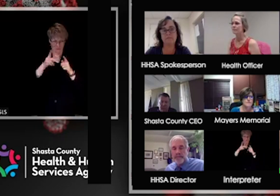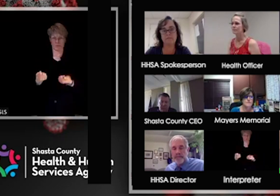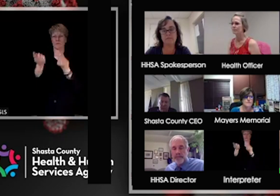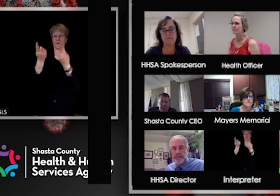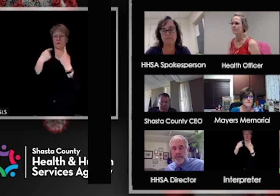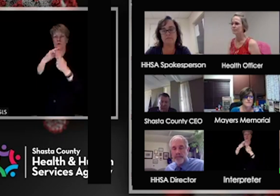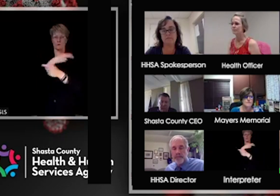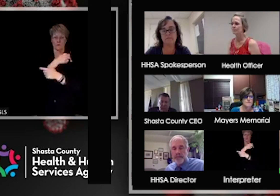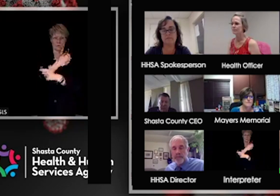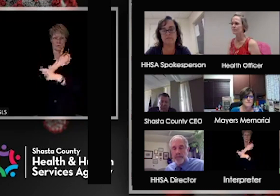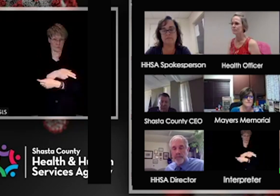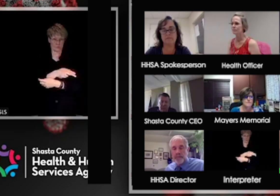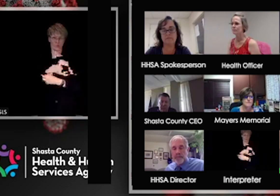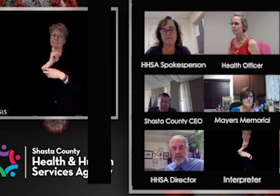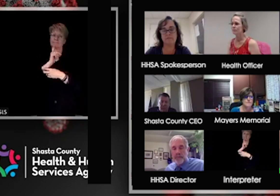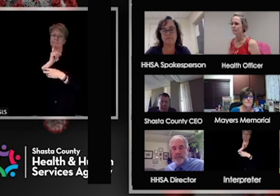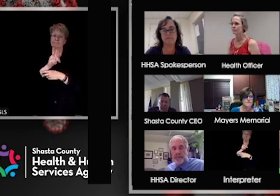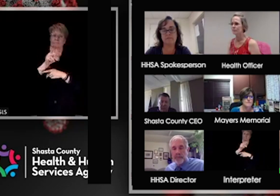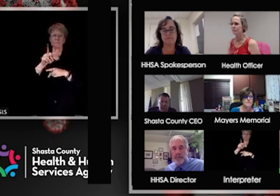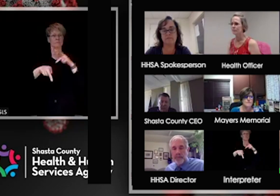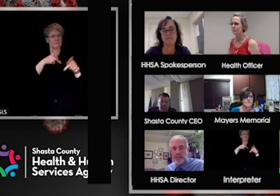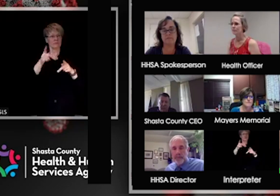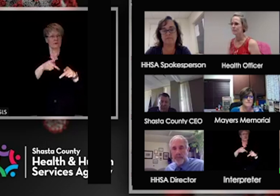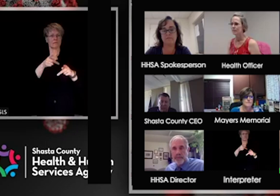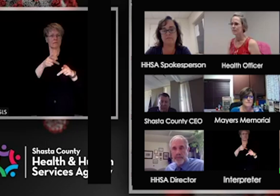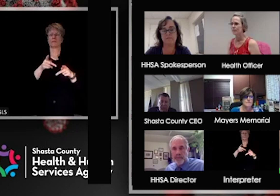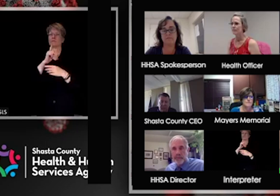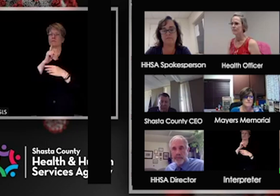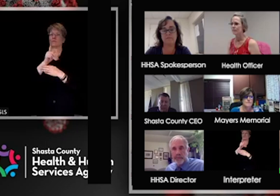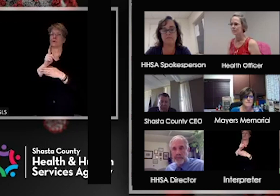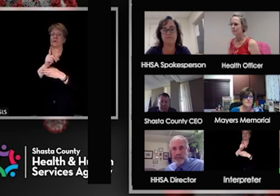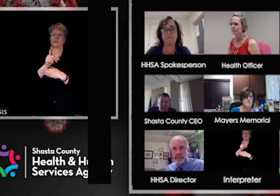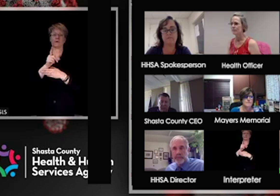make sure that the community is very open and honest with any potential symptoms that